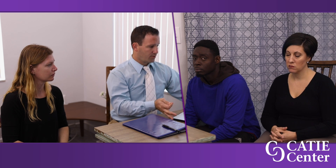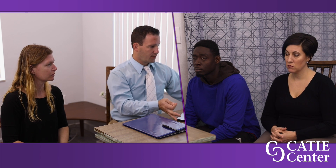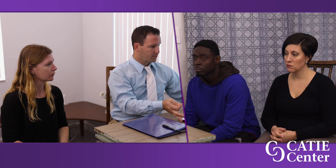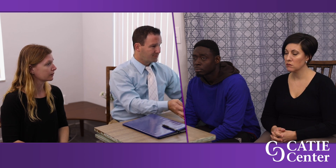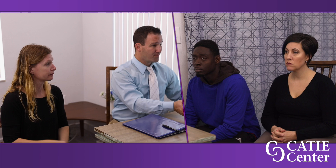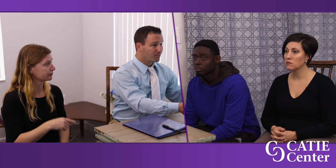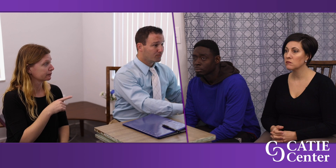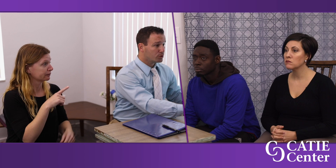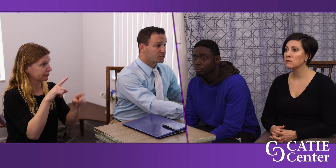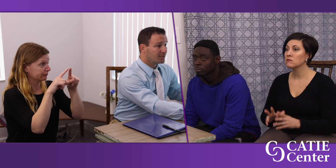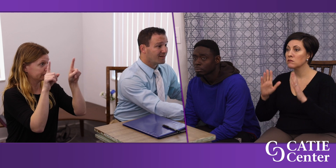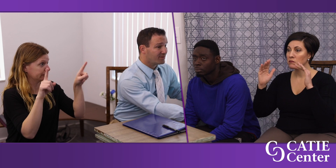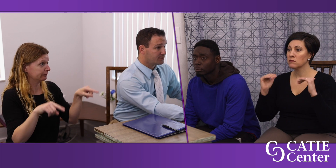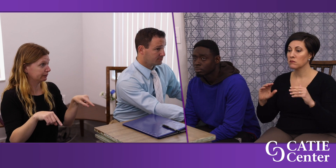All right. Question 11.